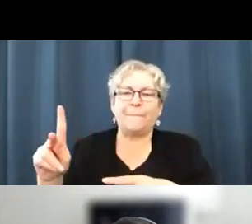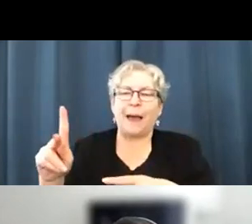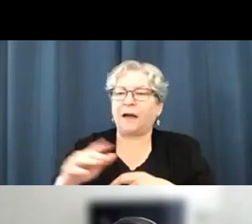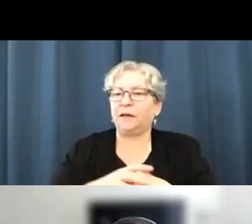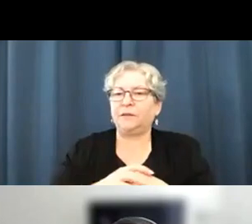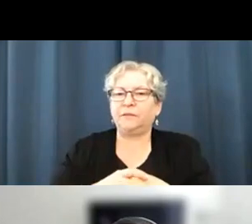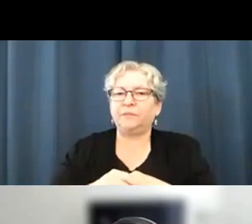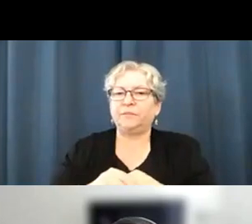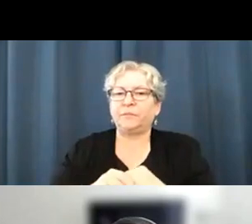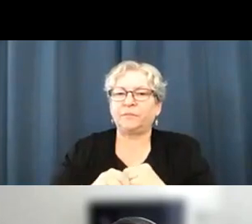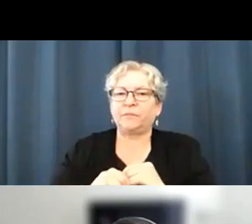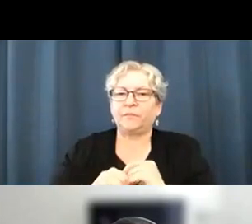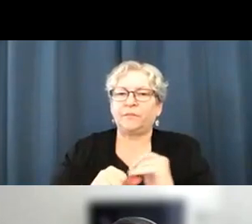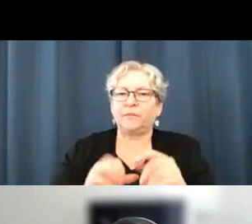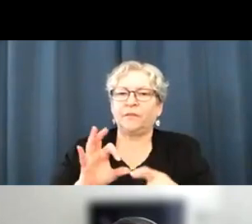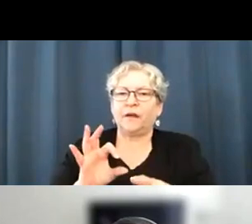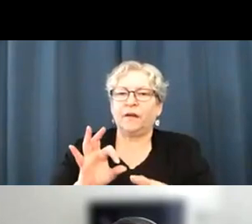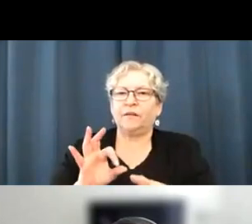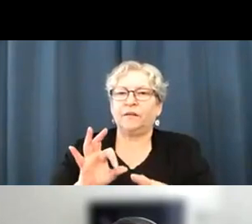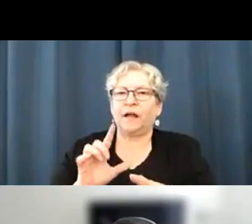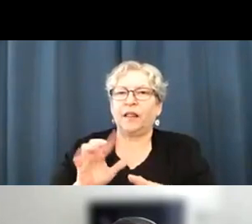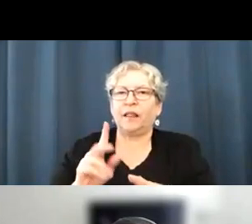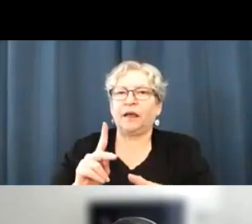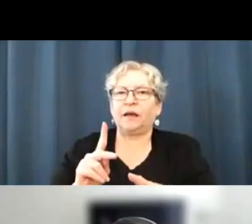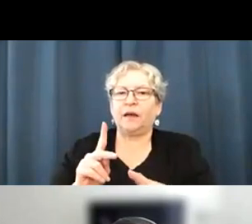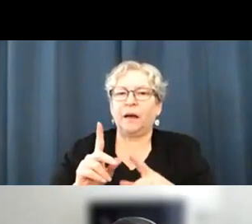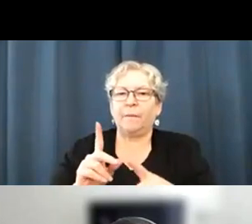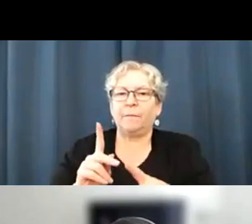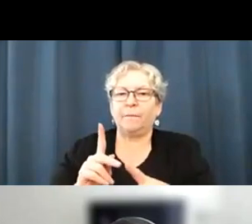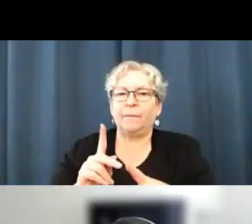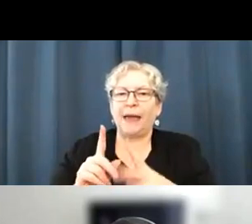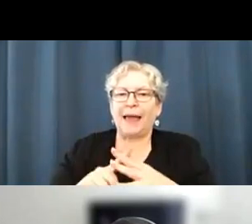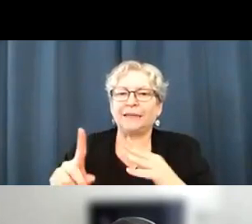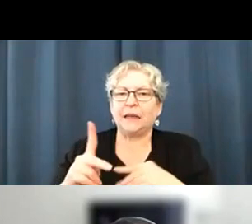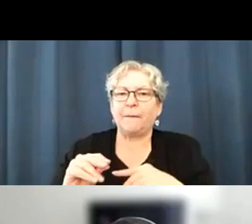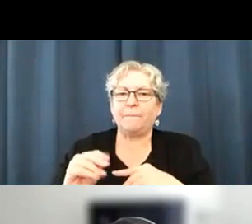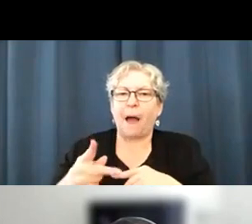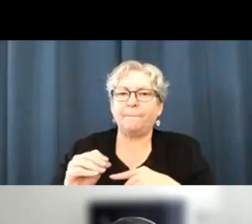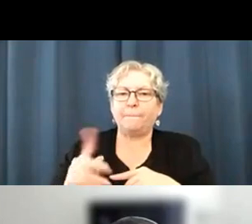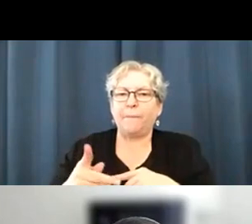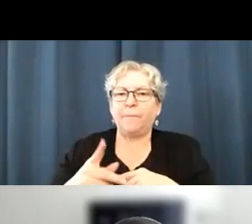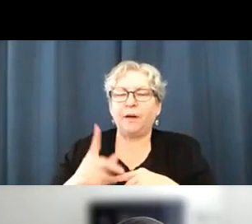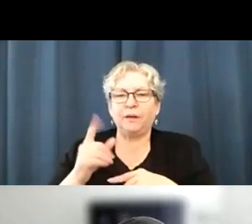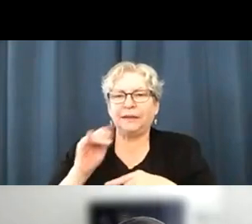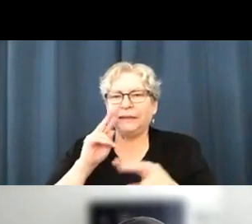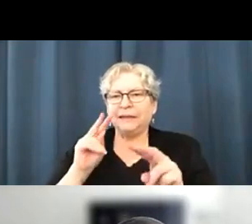[Narrator] Float pop-up. Link graphic, exit pop-up. [Instructor] So, as you can possibly see,